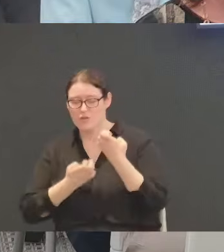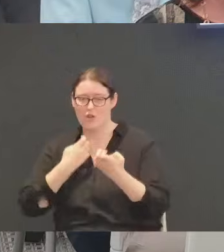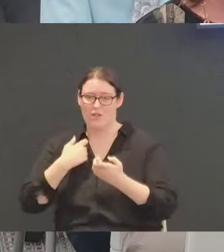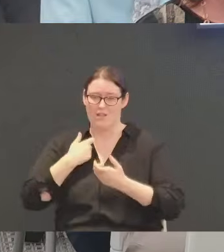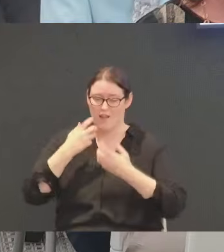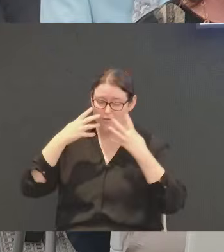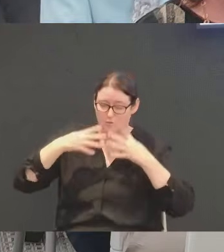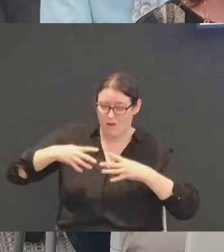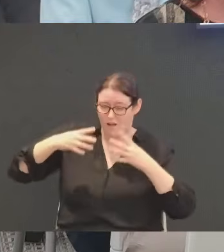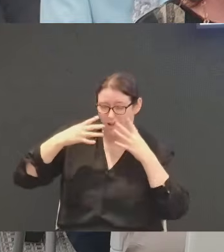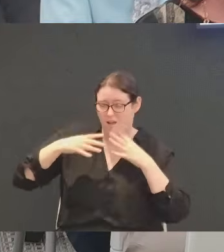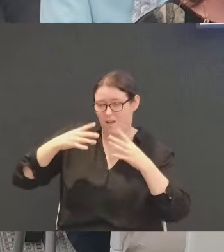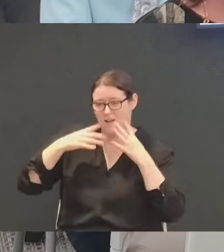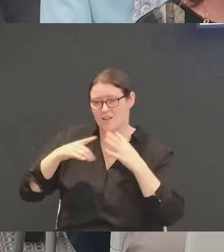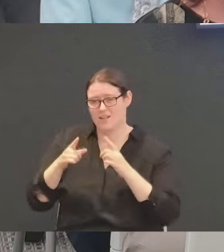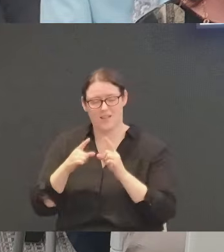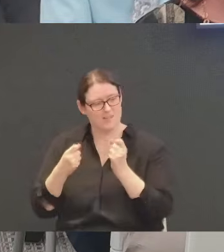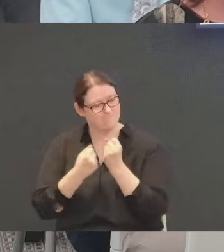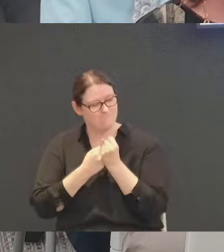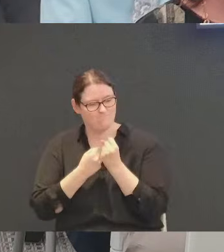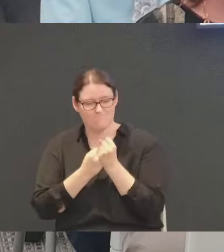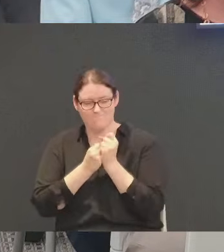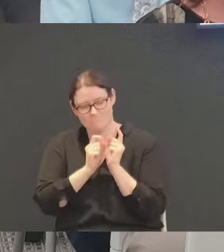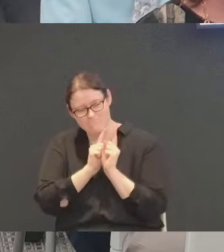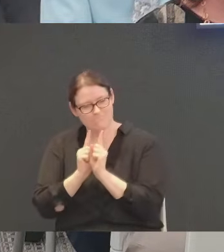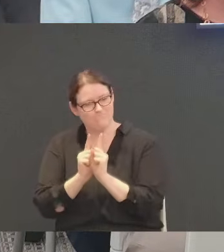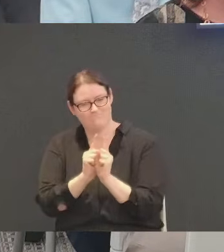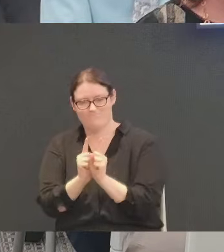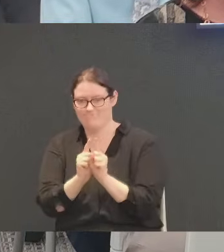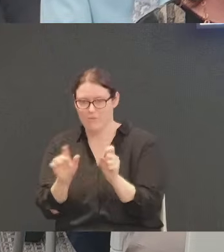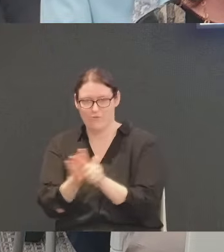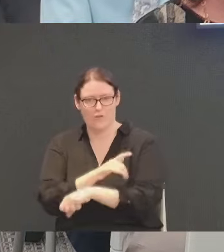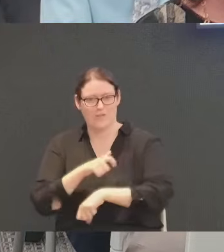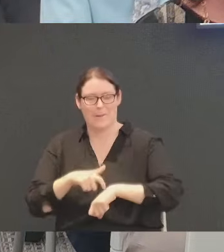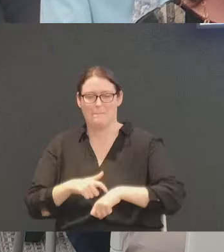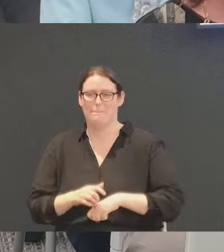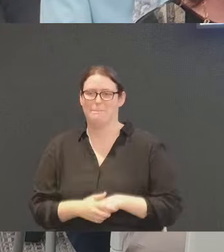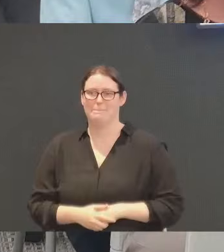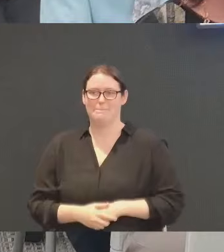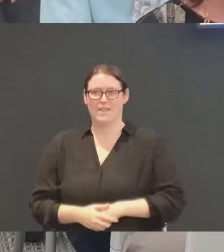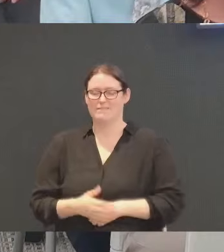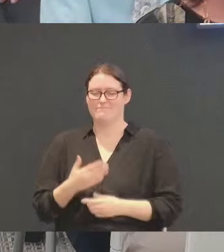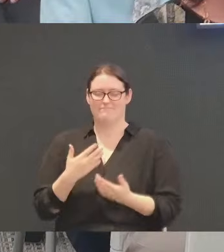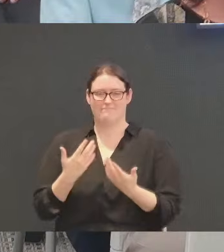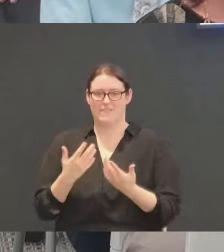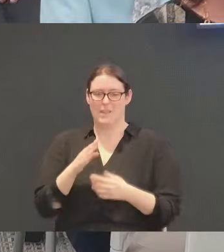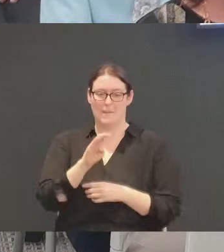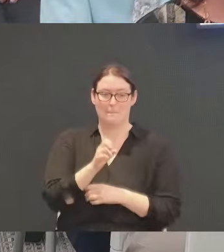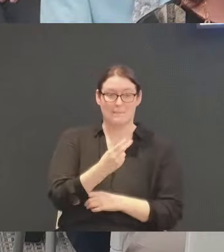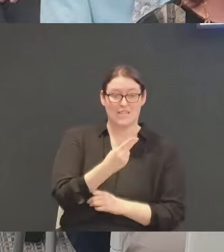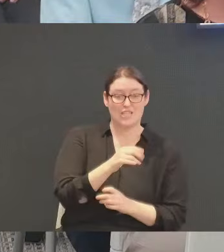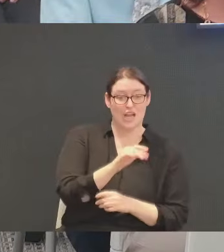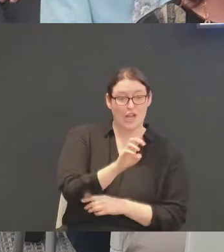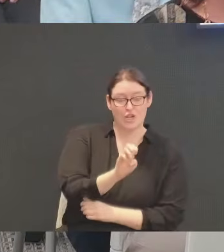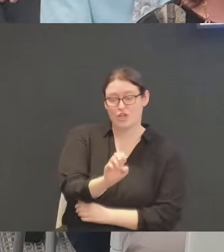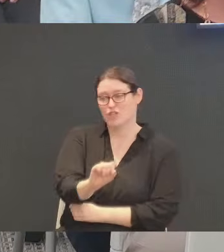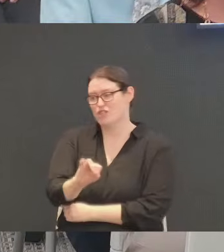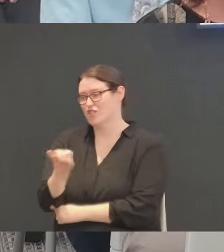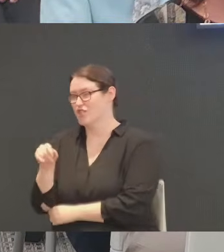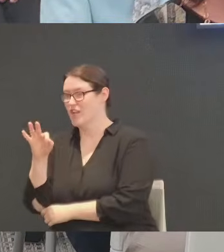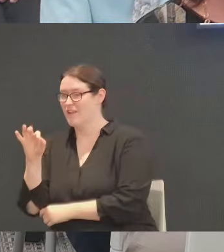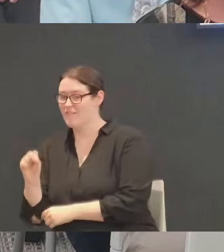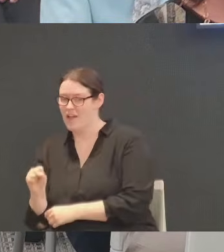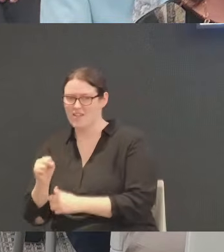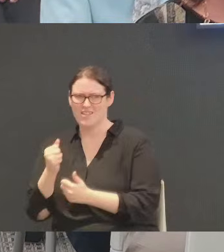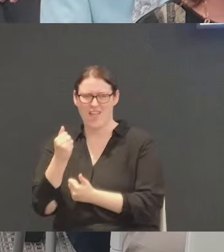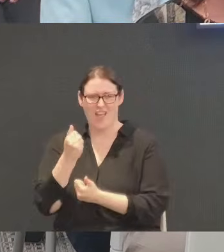and they was stood by me. The other side, the Baker side, chair fresh side. So, I'm here today